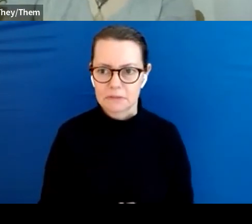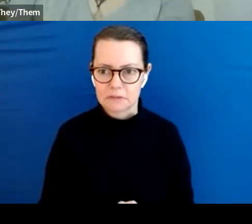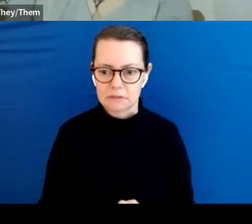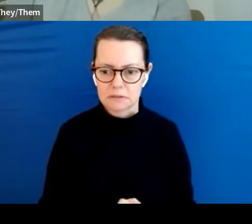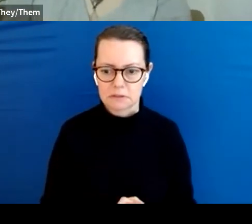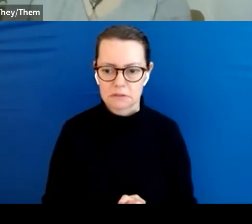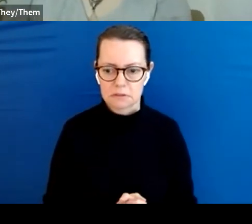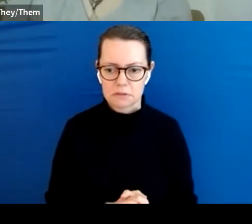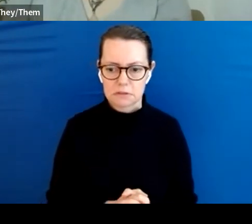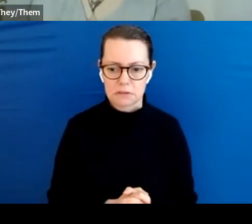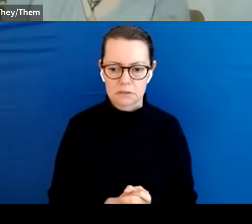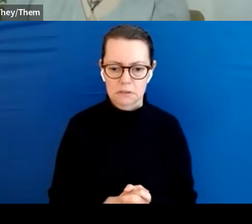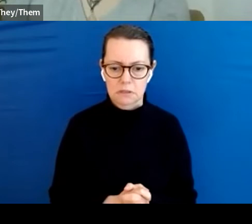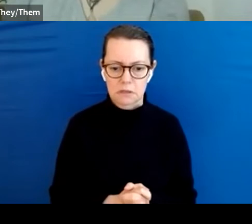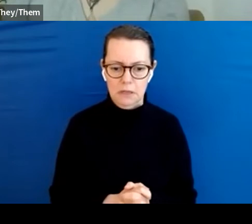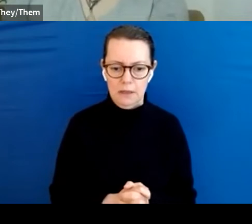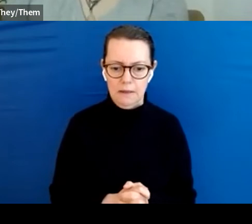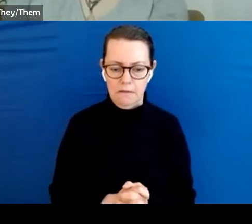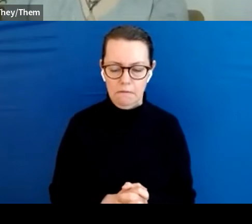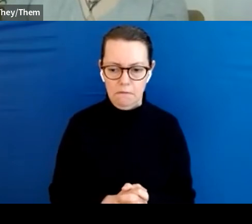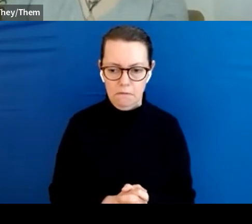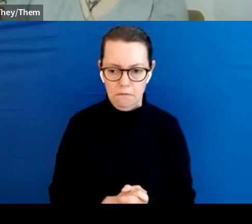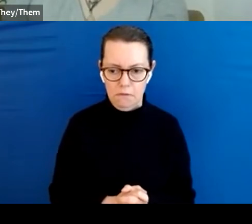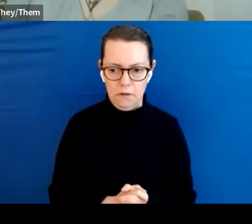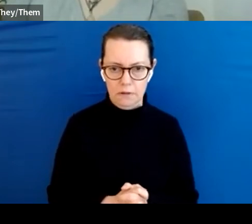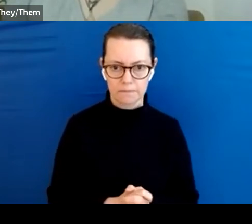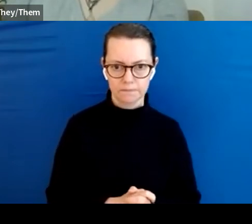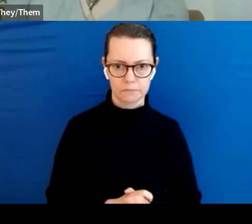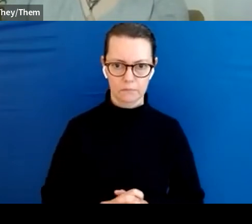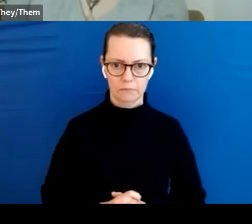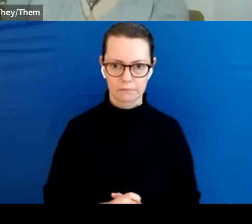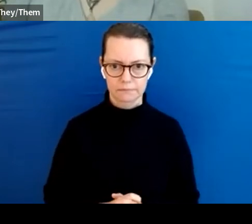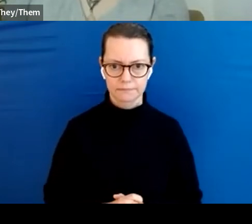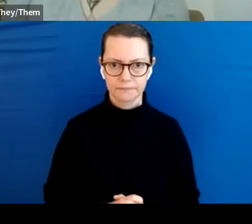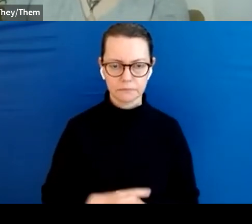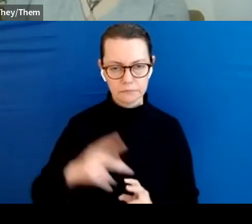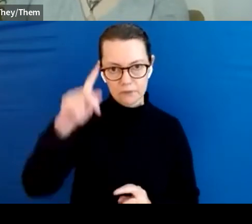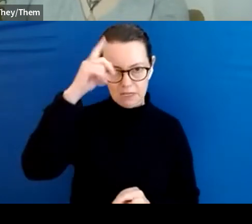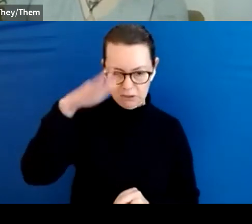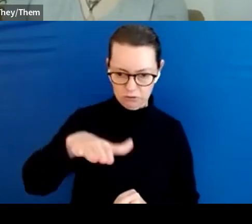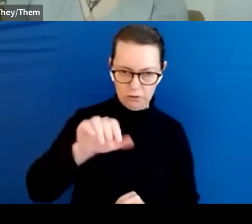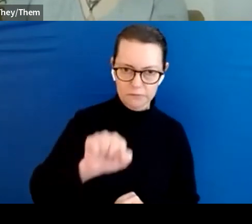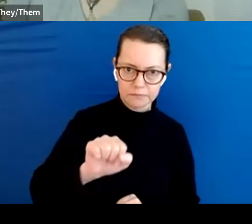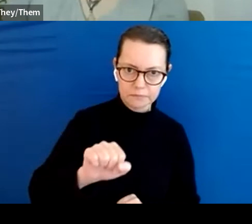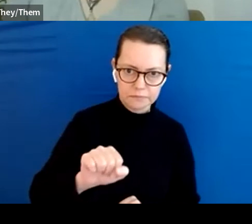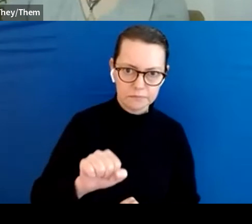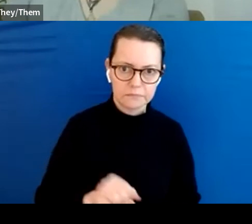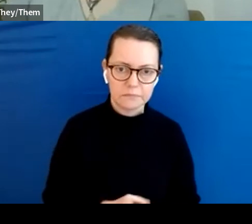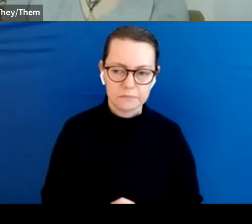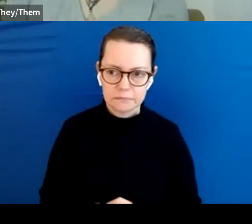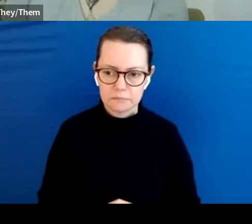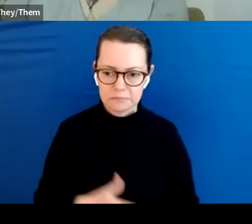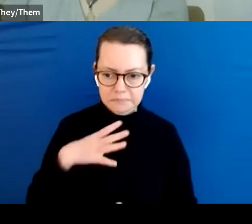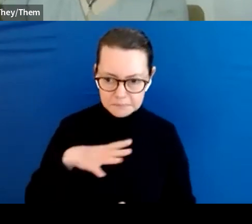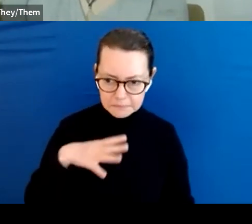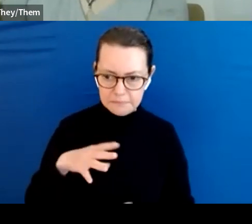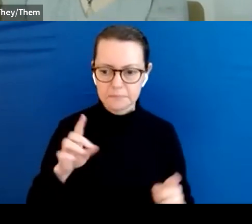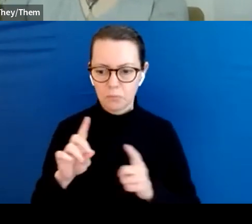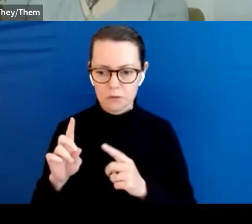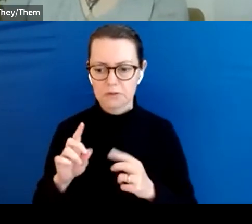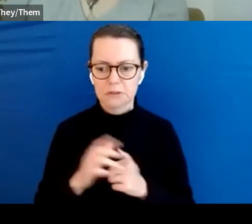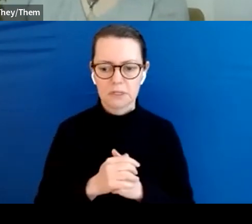So, yeah, I guess. Understanding your child what that looks like.